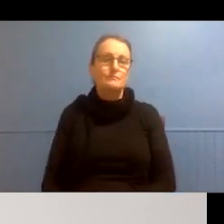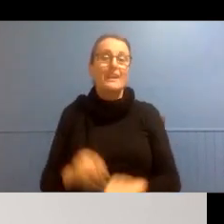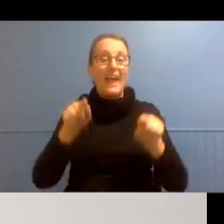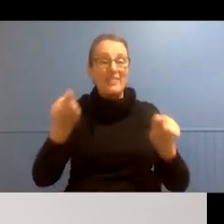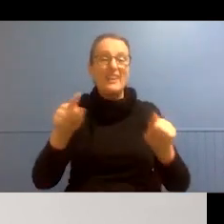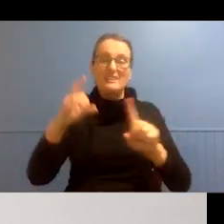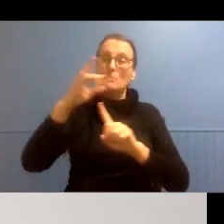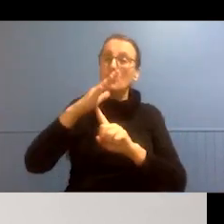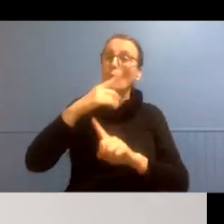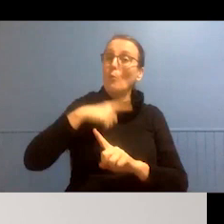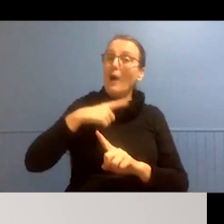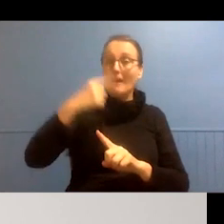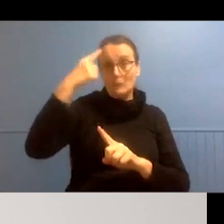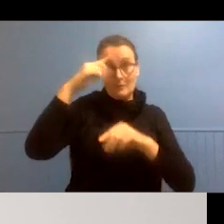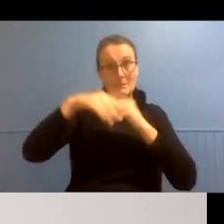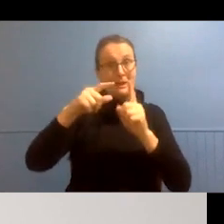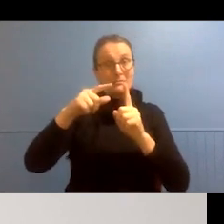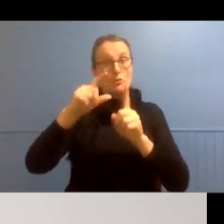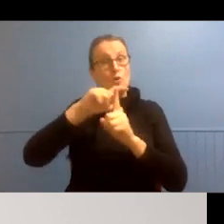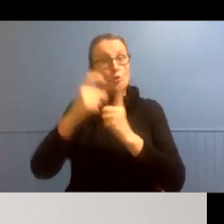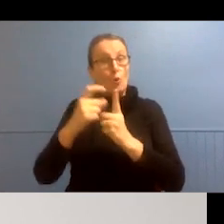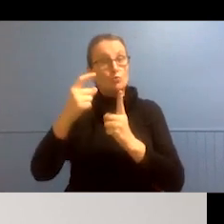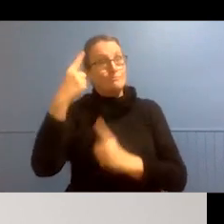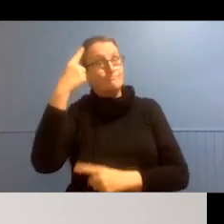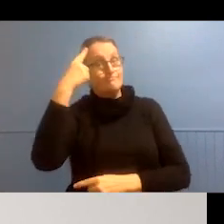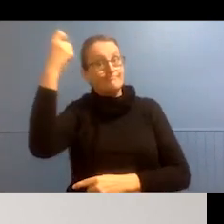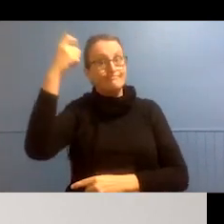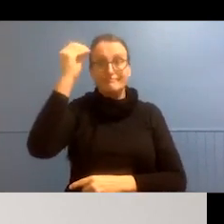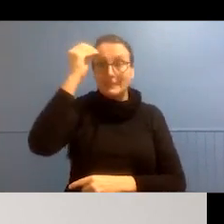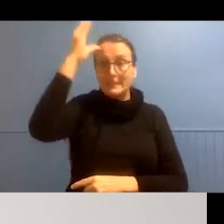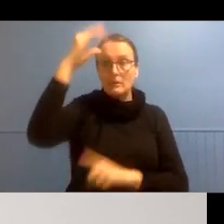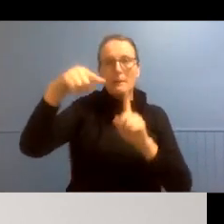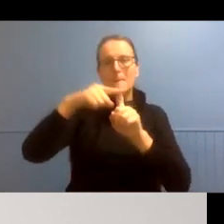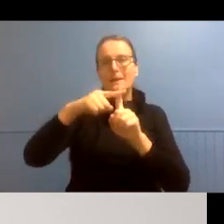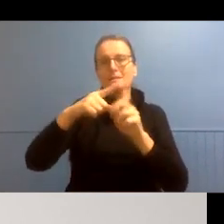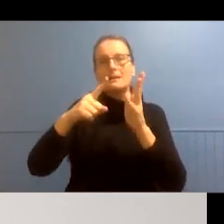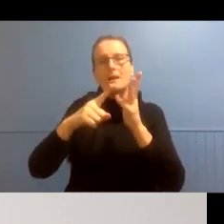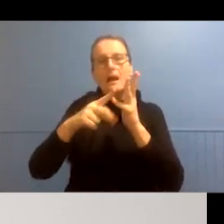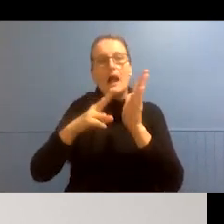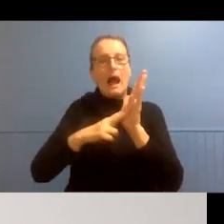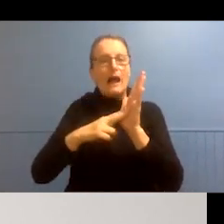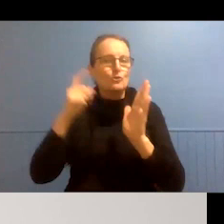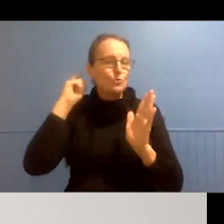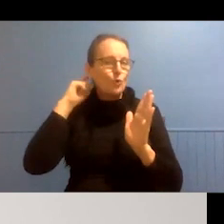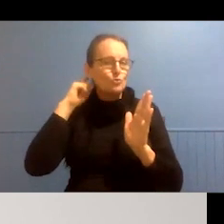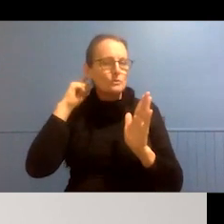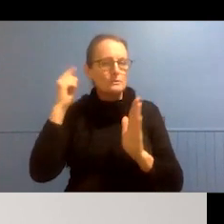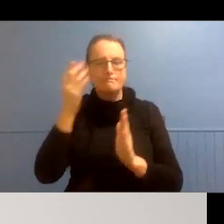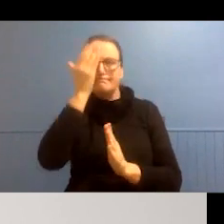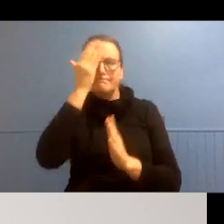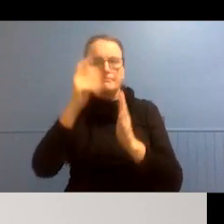and cultural intelligence.